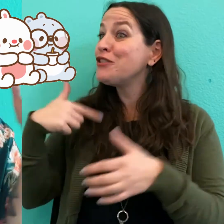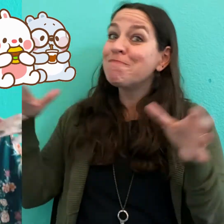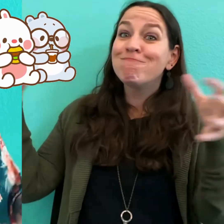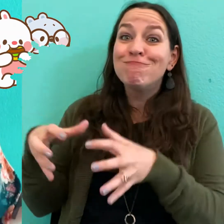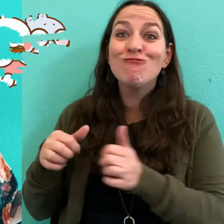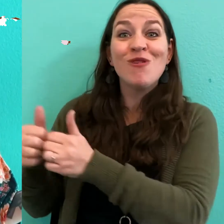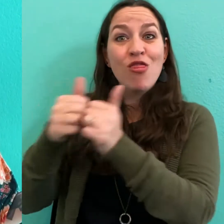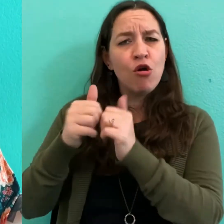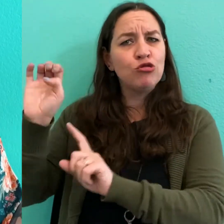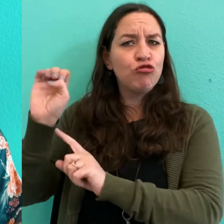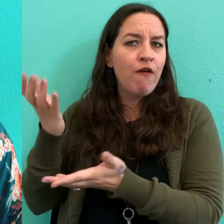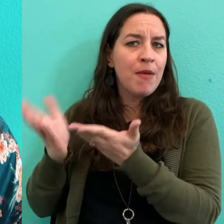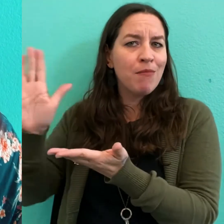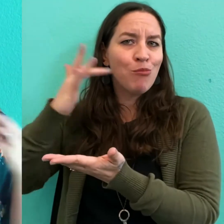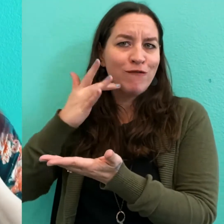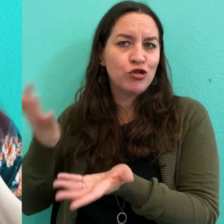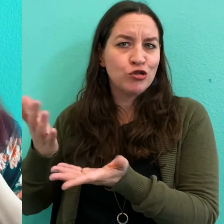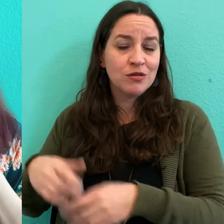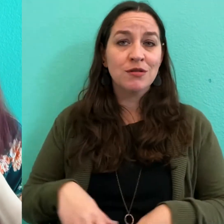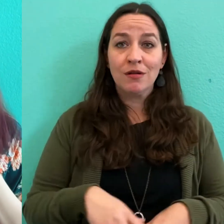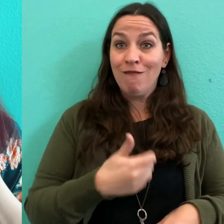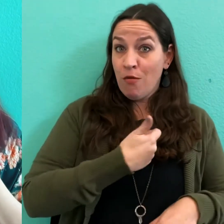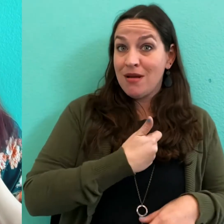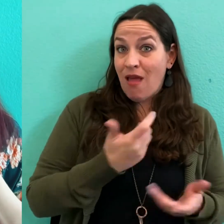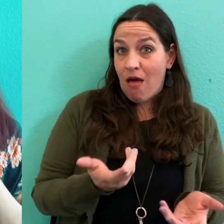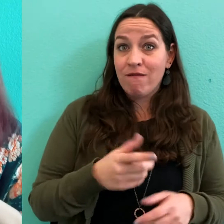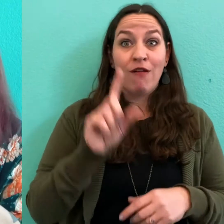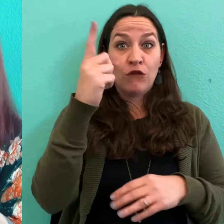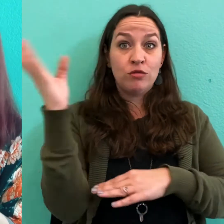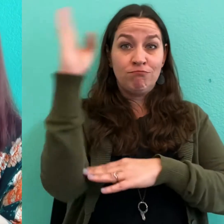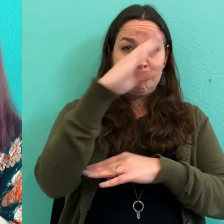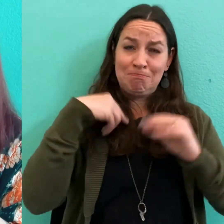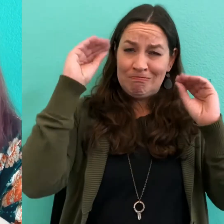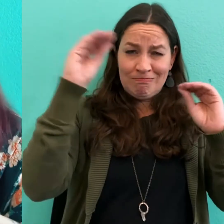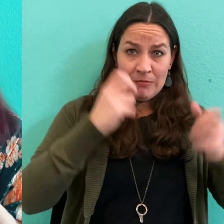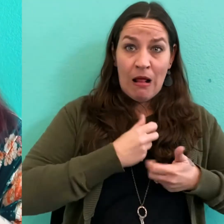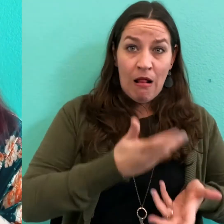like, I'm fine, I'll just hang out here with everybody. I know for myself that in the second half of the day if you want me to be an